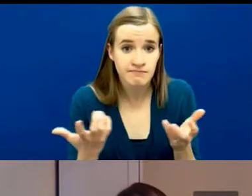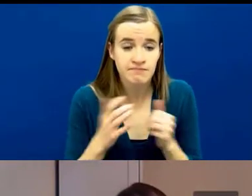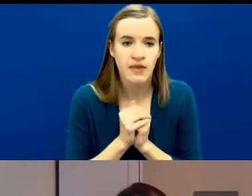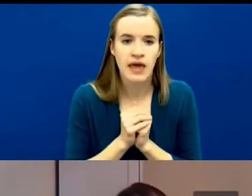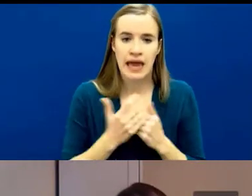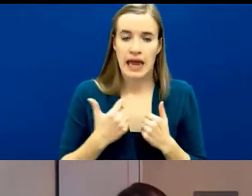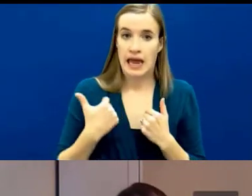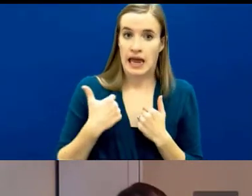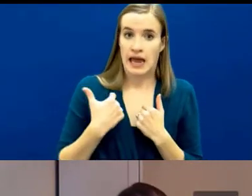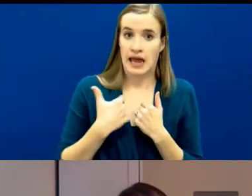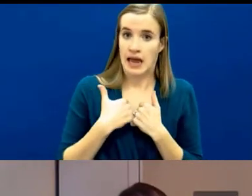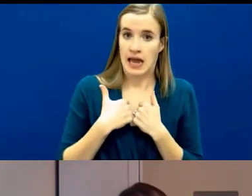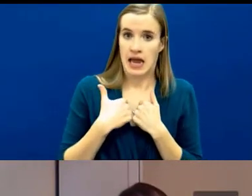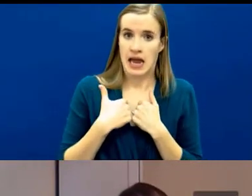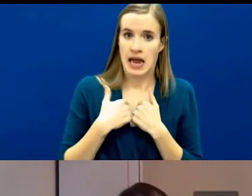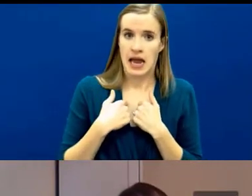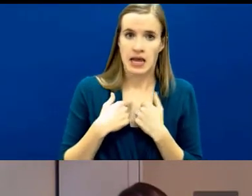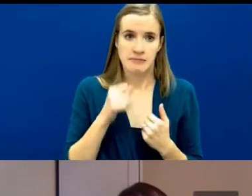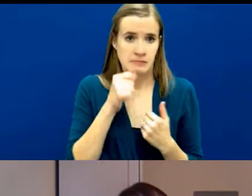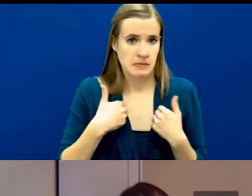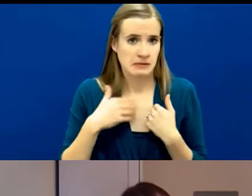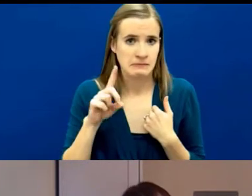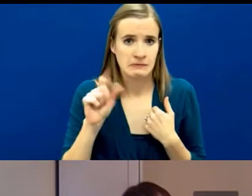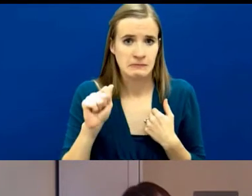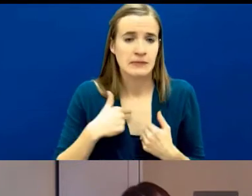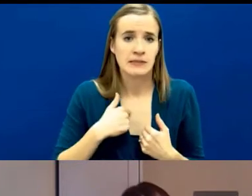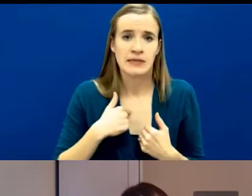currently someone with disabilities, so I didn't feel like it was necessarily my